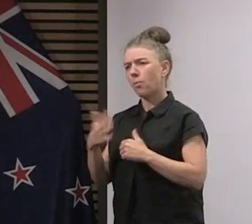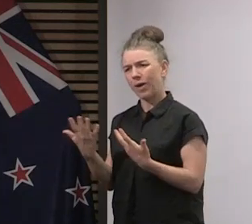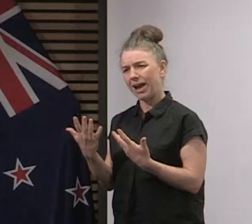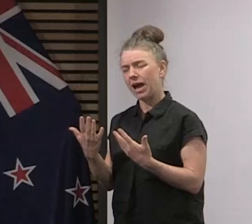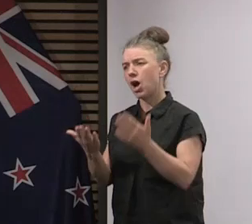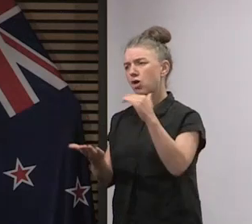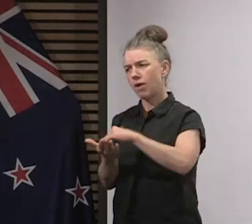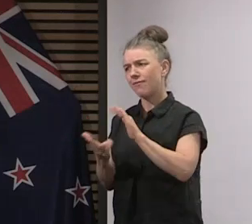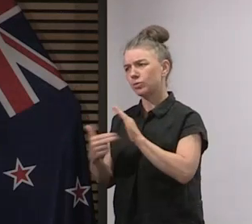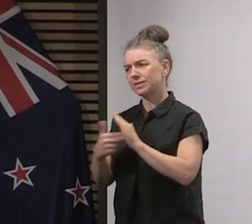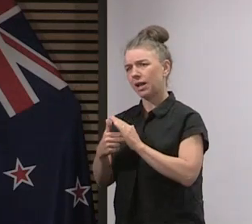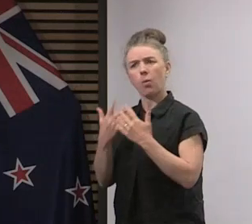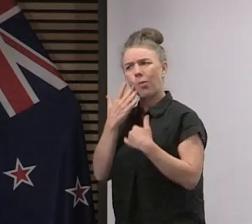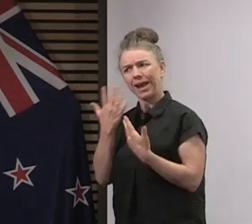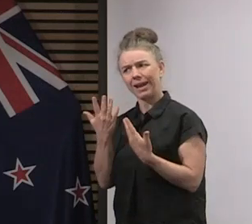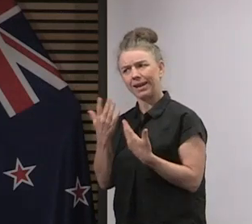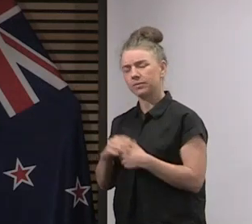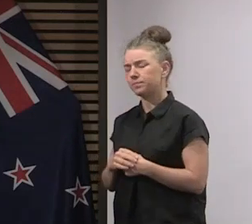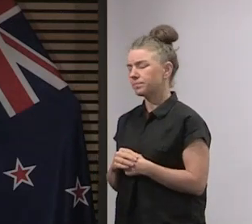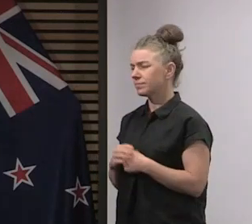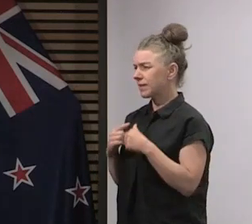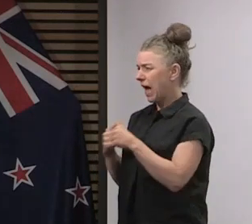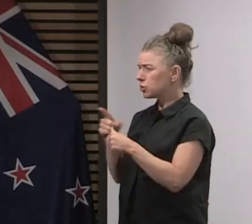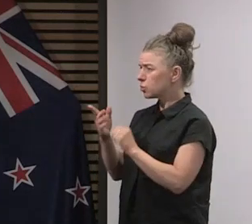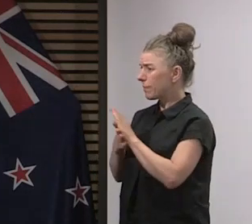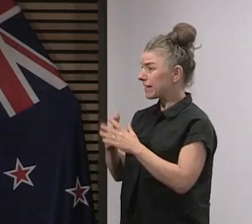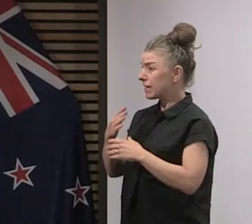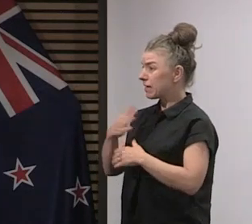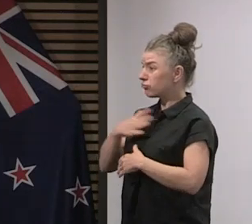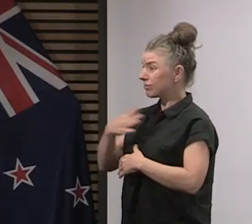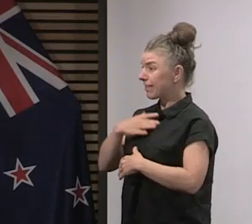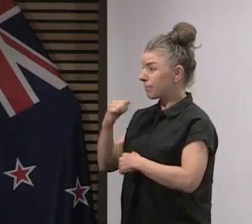questions. You said last week you had sourced some